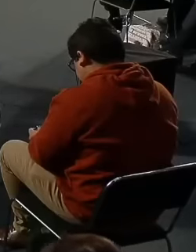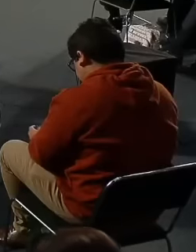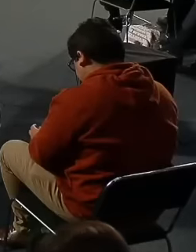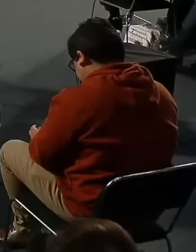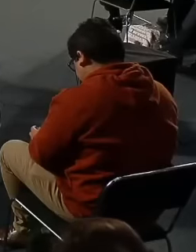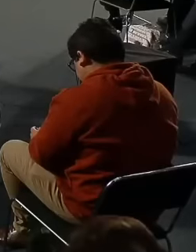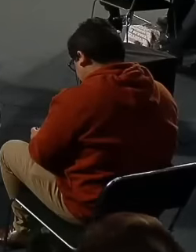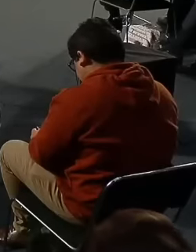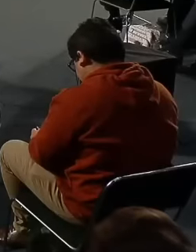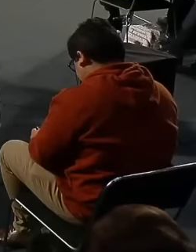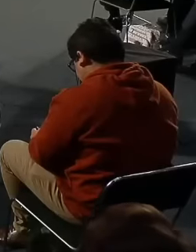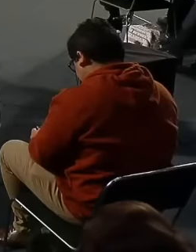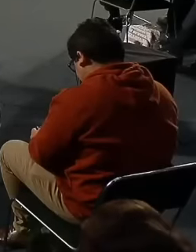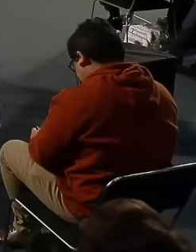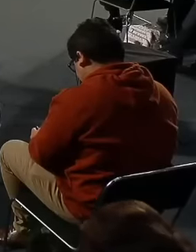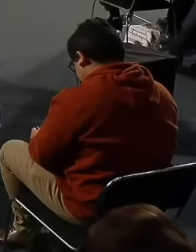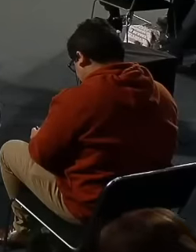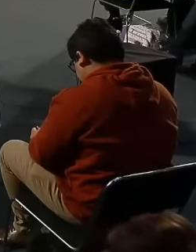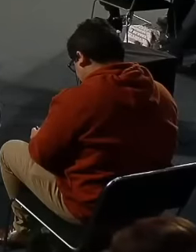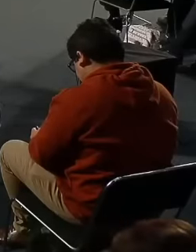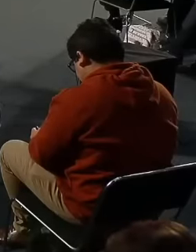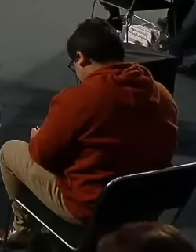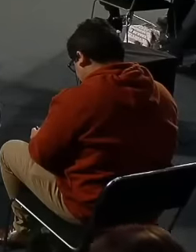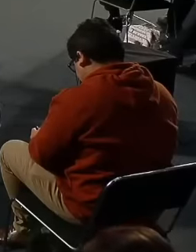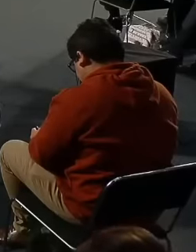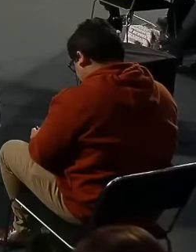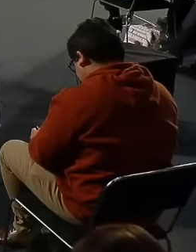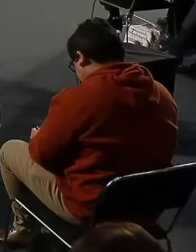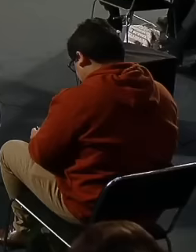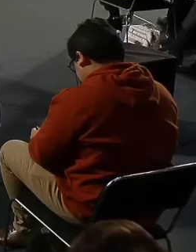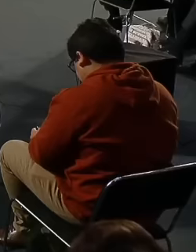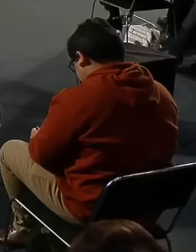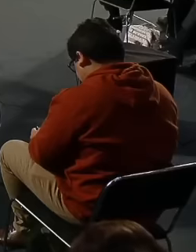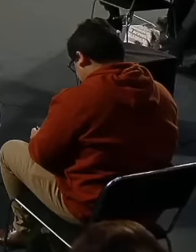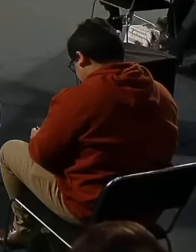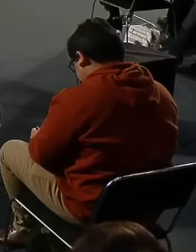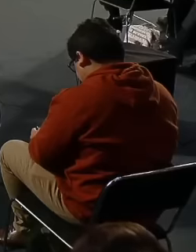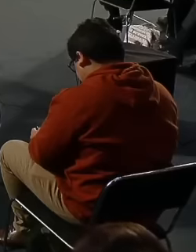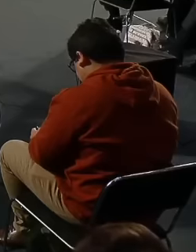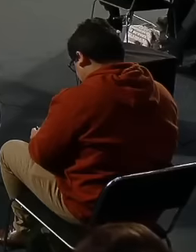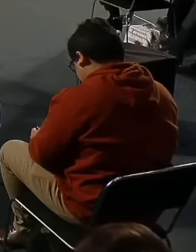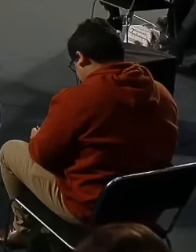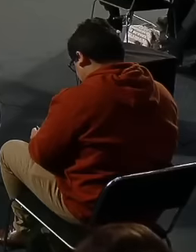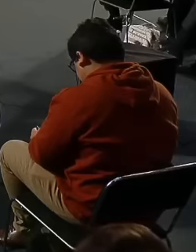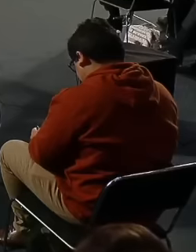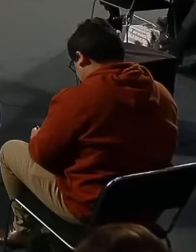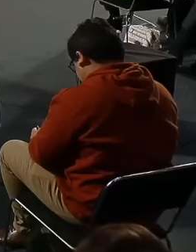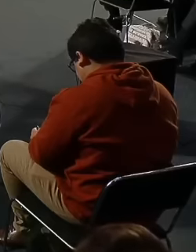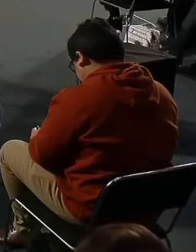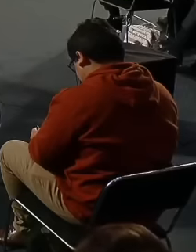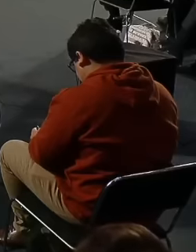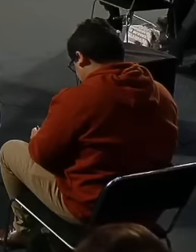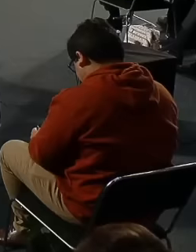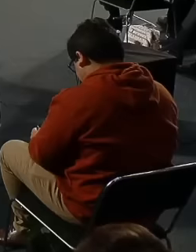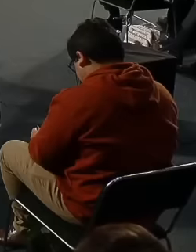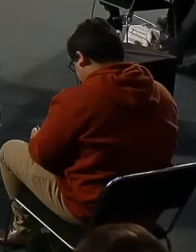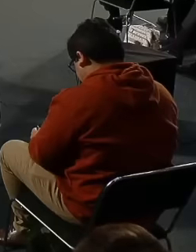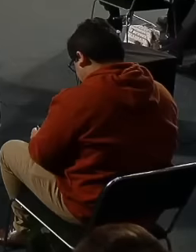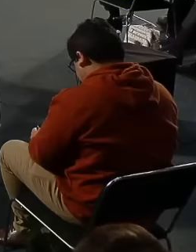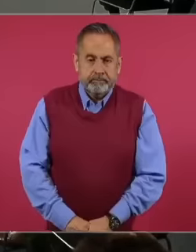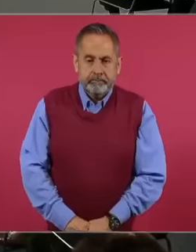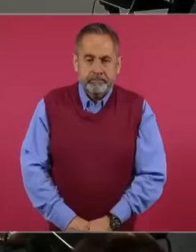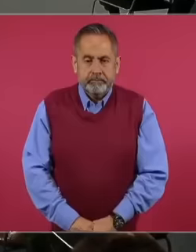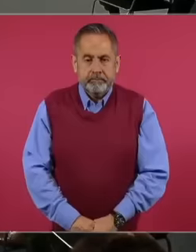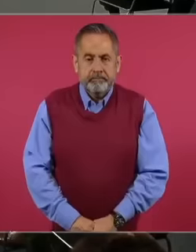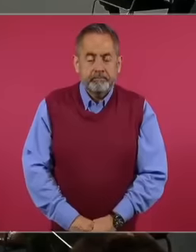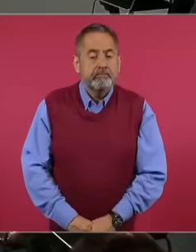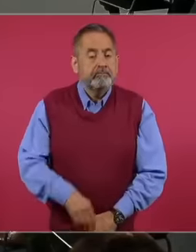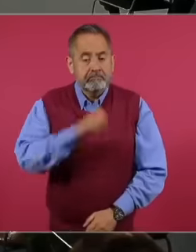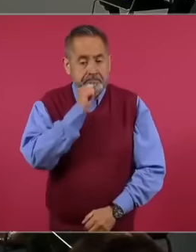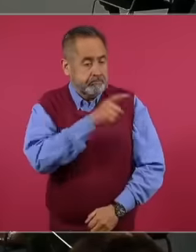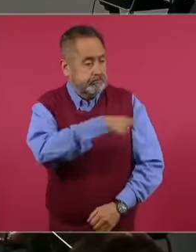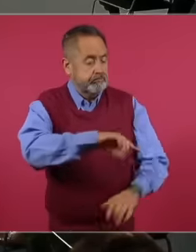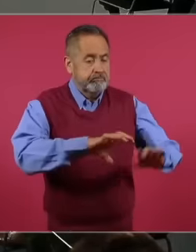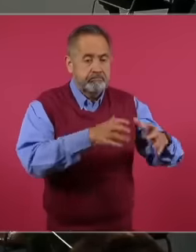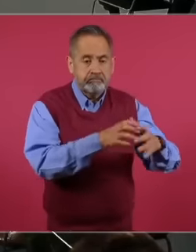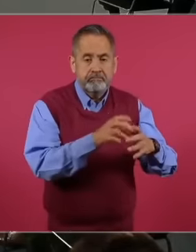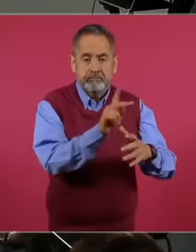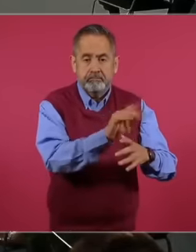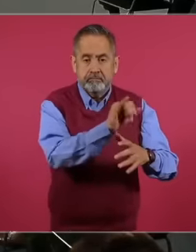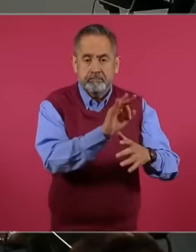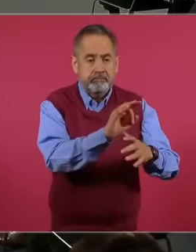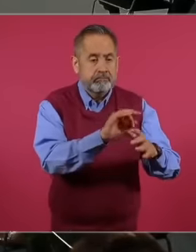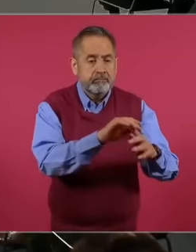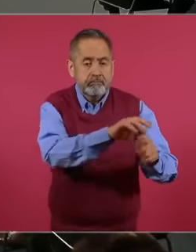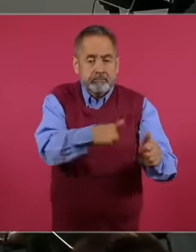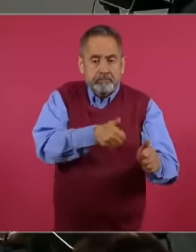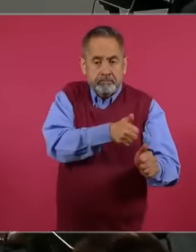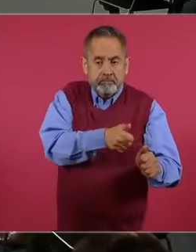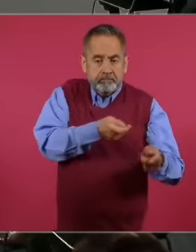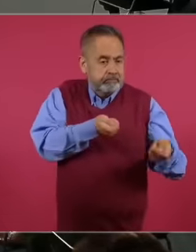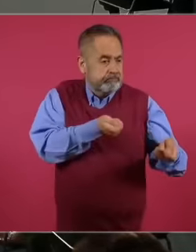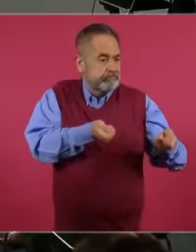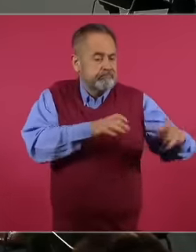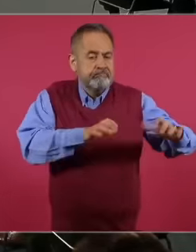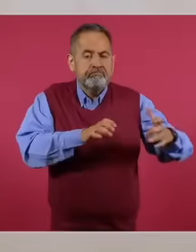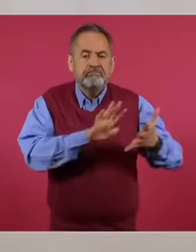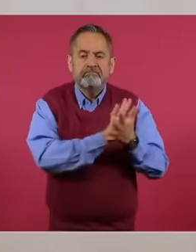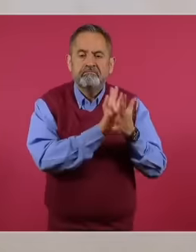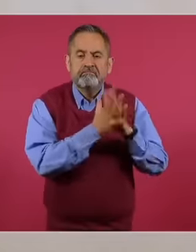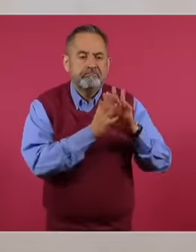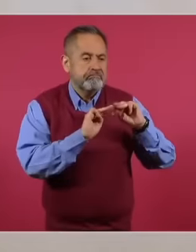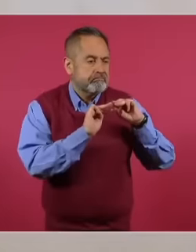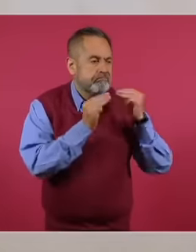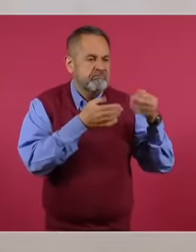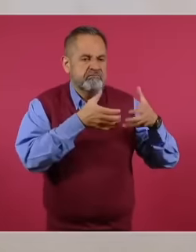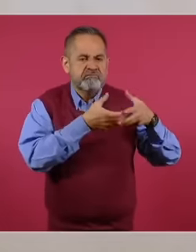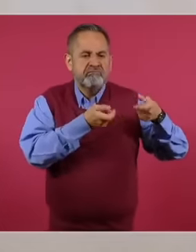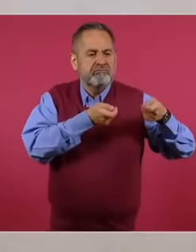the judicial power is controlled by gangs or the heads of